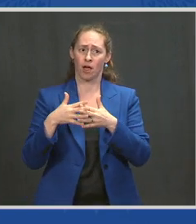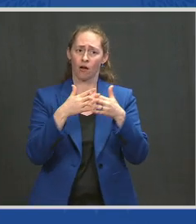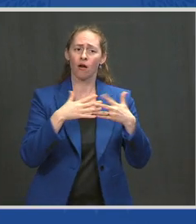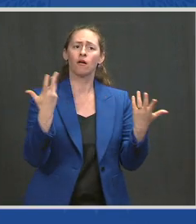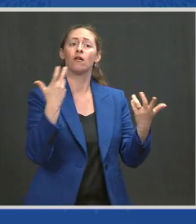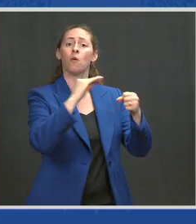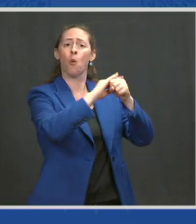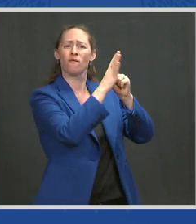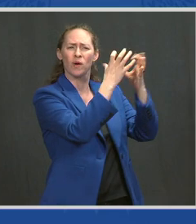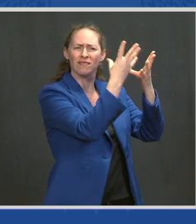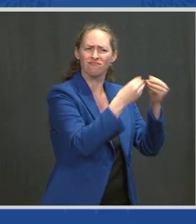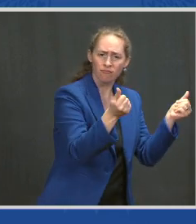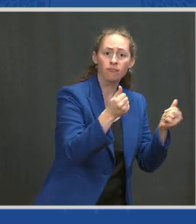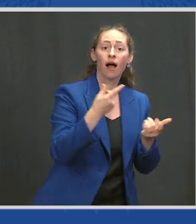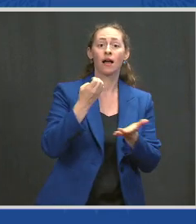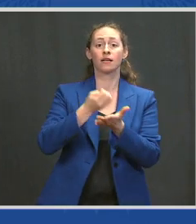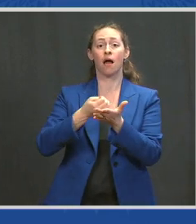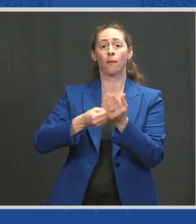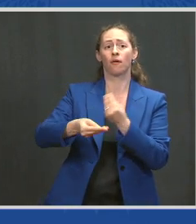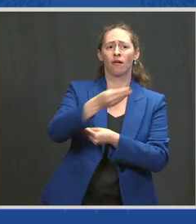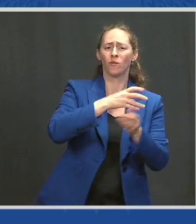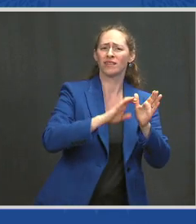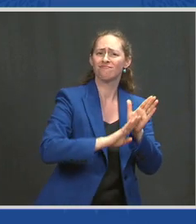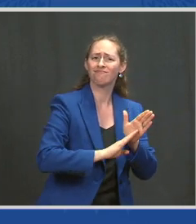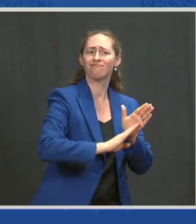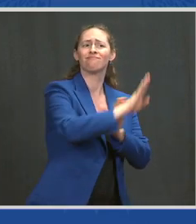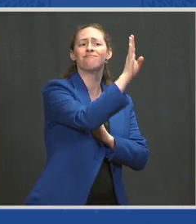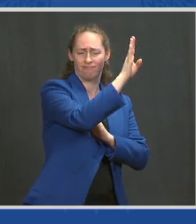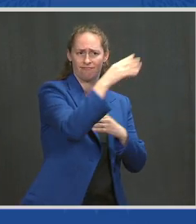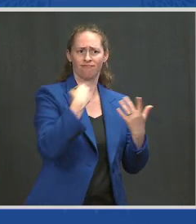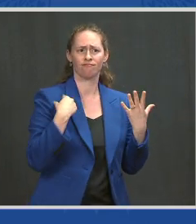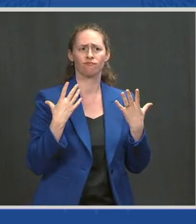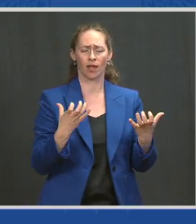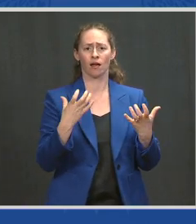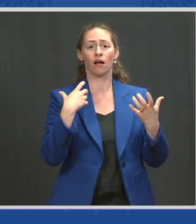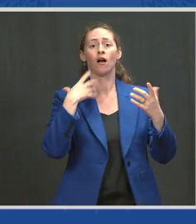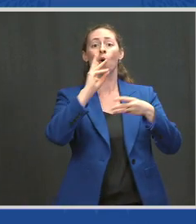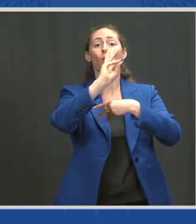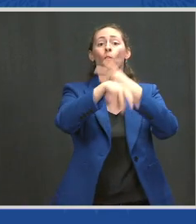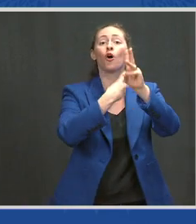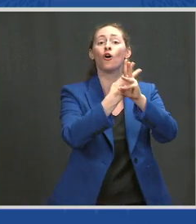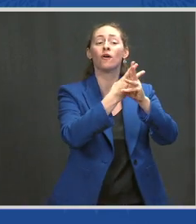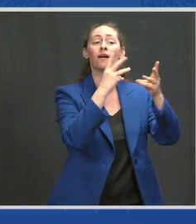reestablishing our relationships around the world with our allies and friends; and protecting our people.